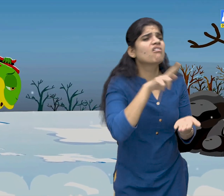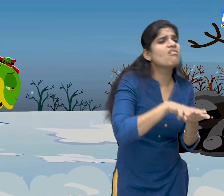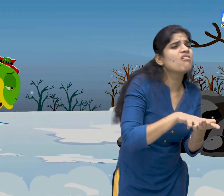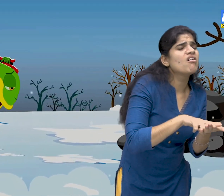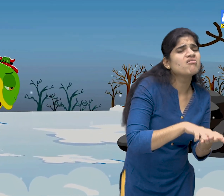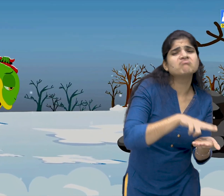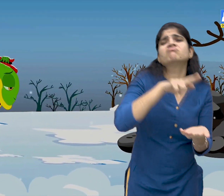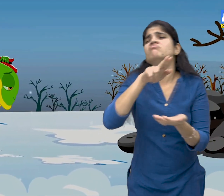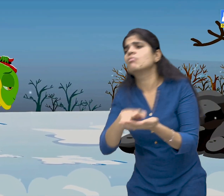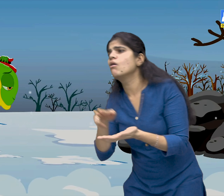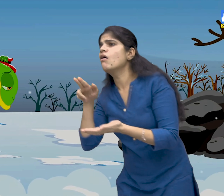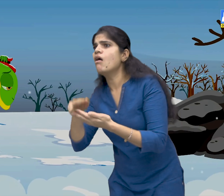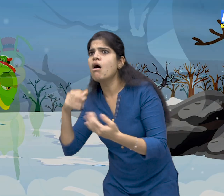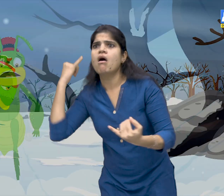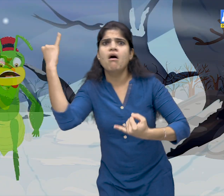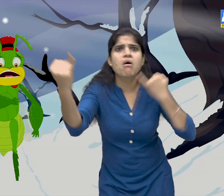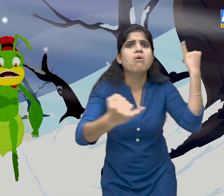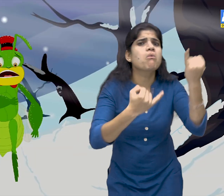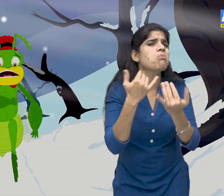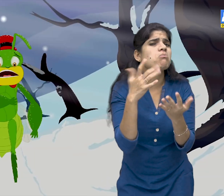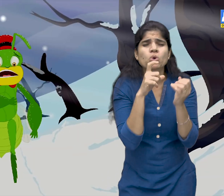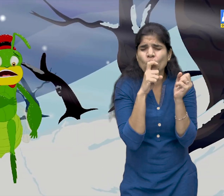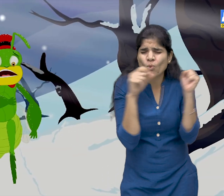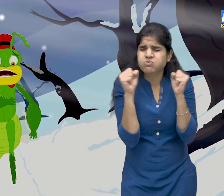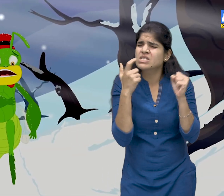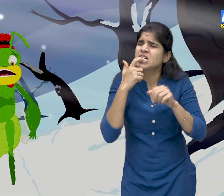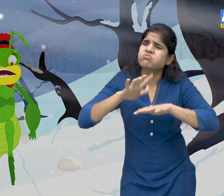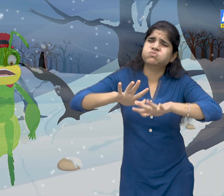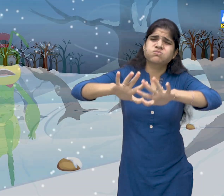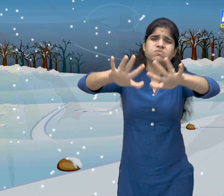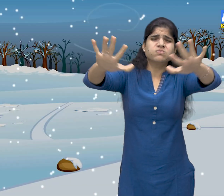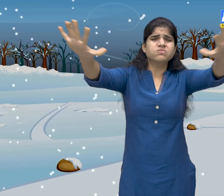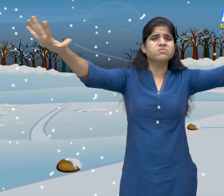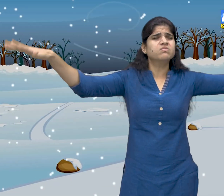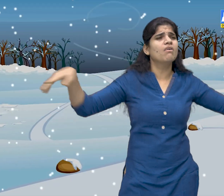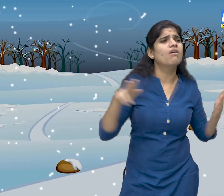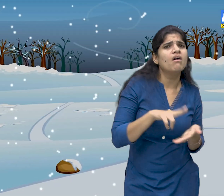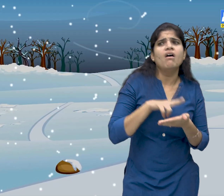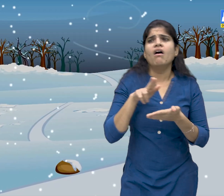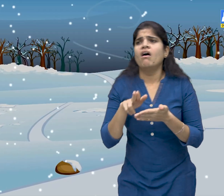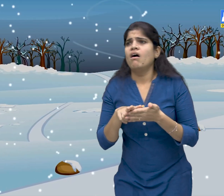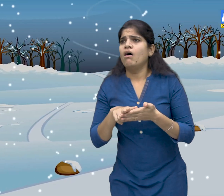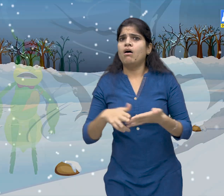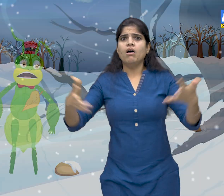When the grasshopper moved ahead in search of food, he sees snow everywhere.